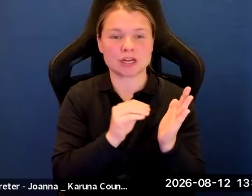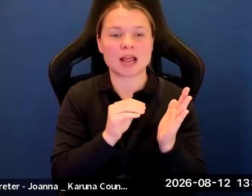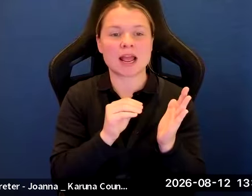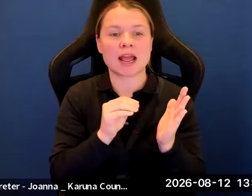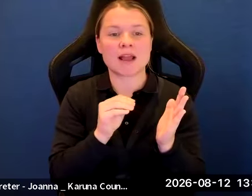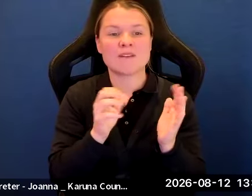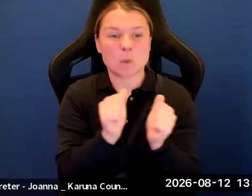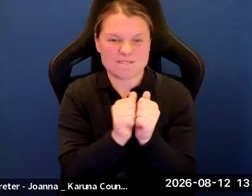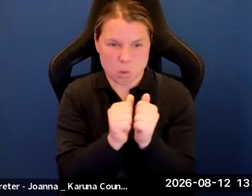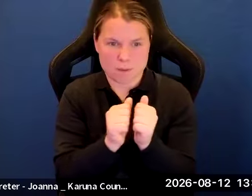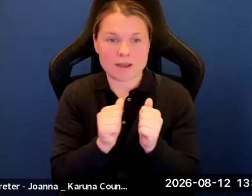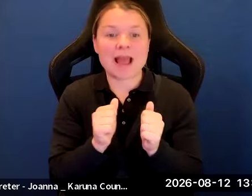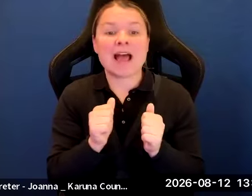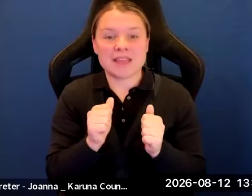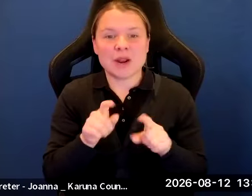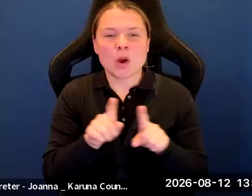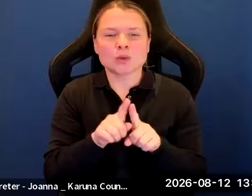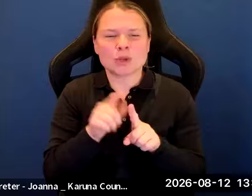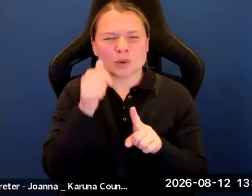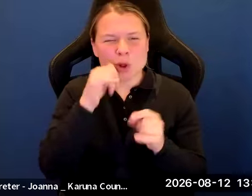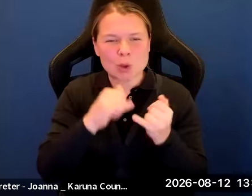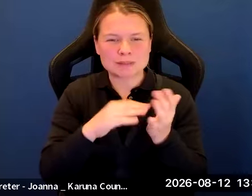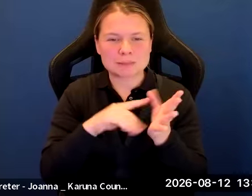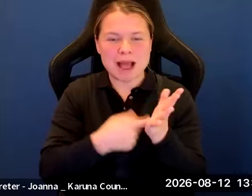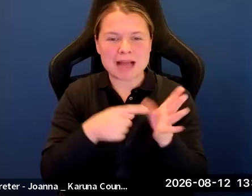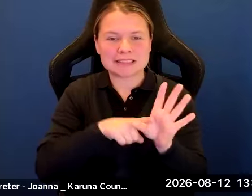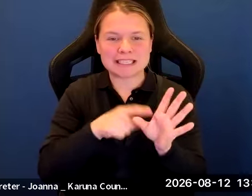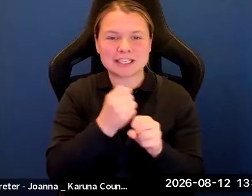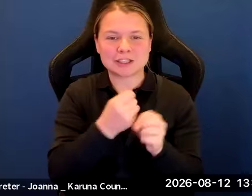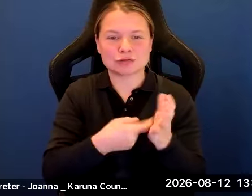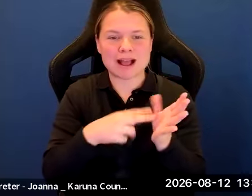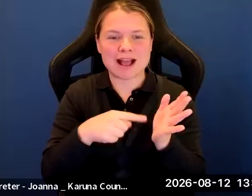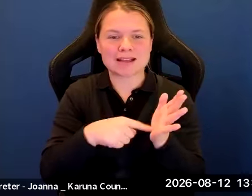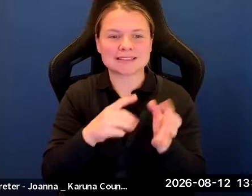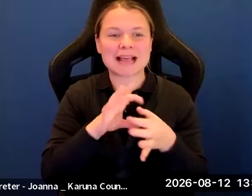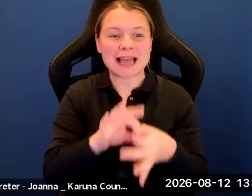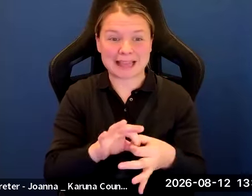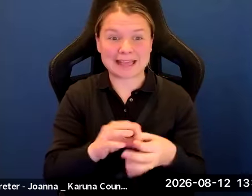form in a Word document later this week. And when you're ready please submit your applications through the smart